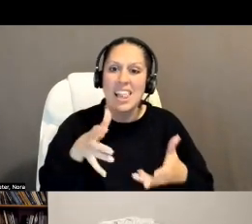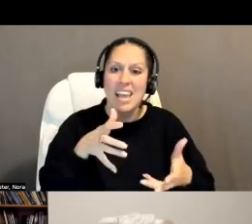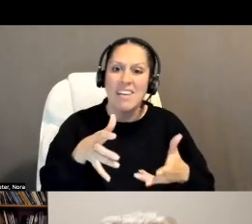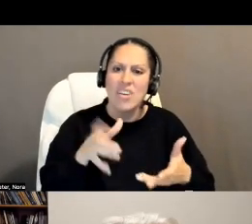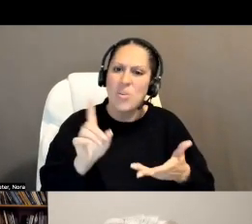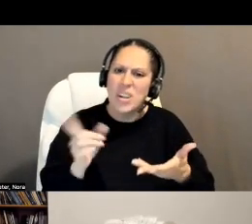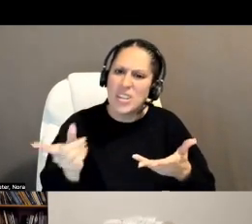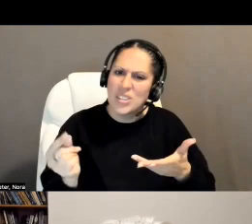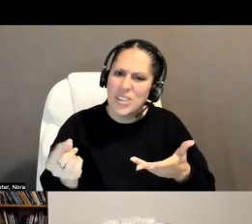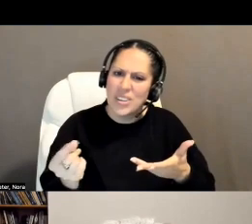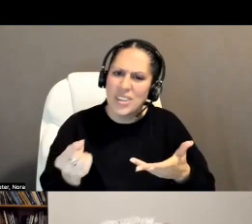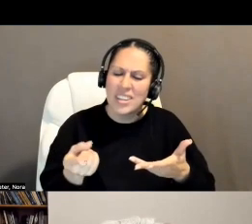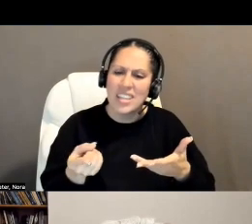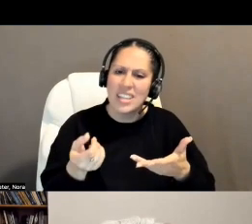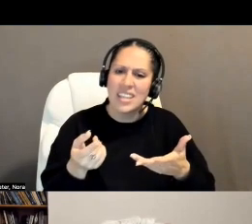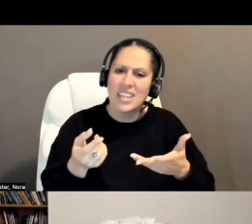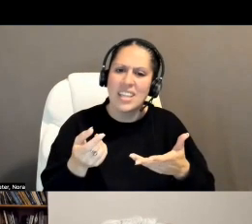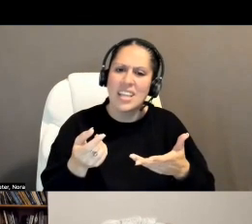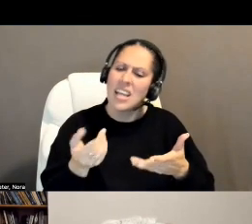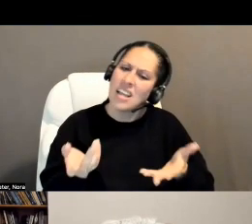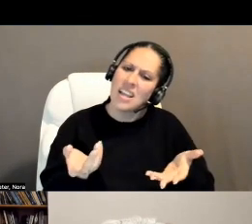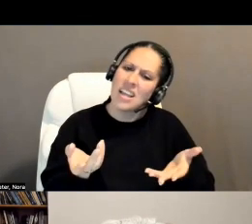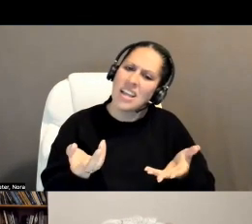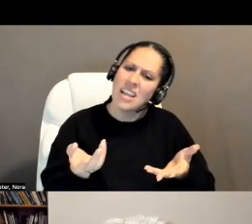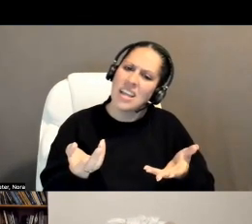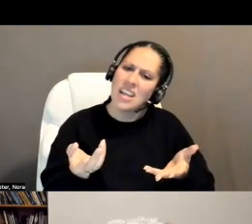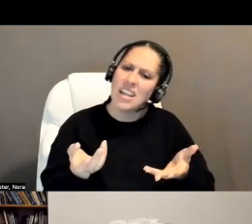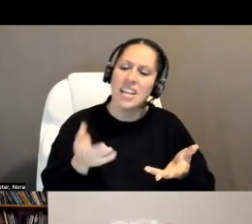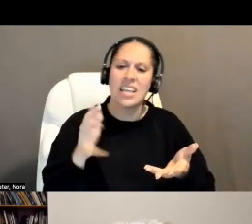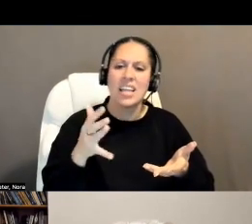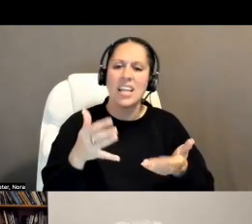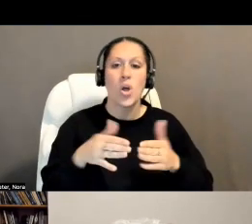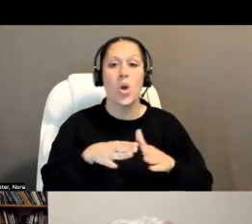they? Um, I mean, it's kind of open to interpretation.